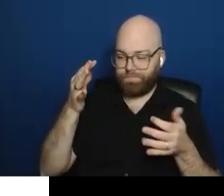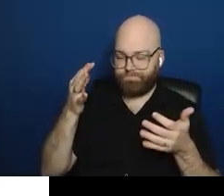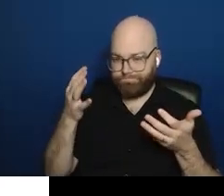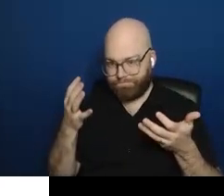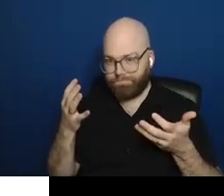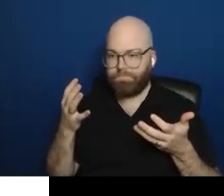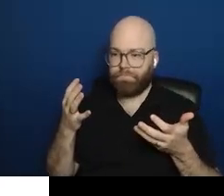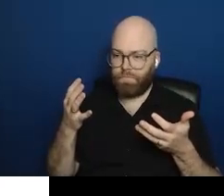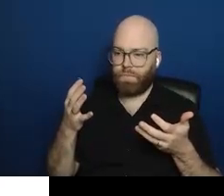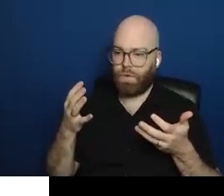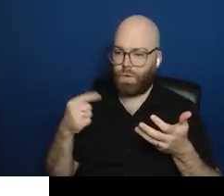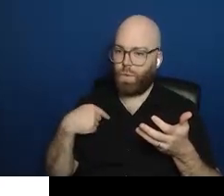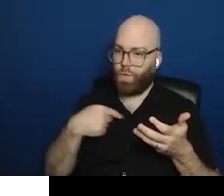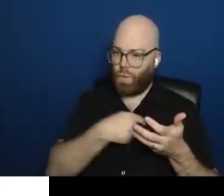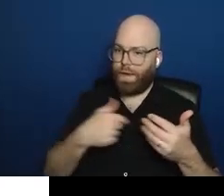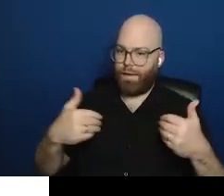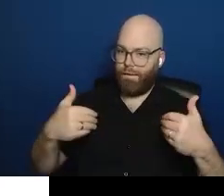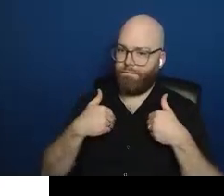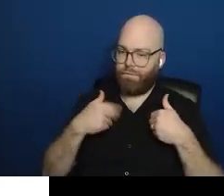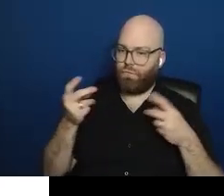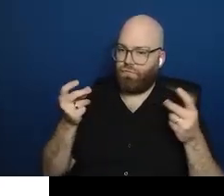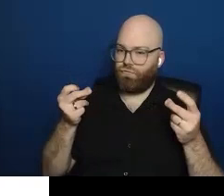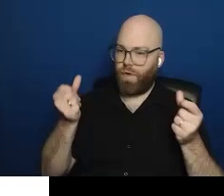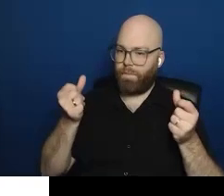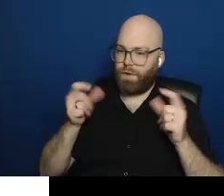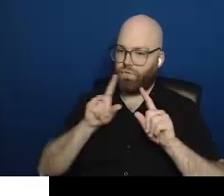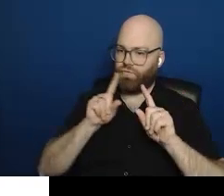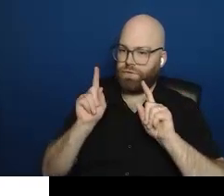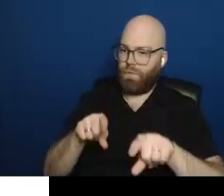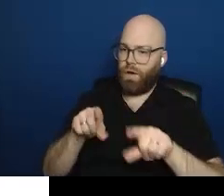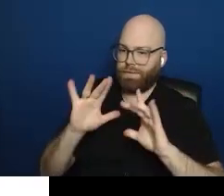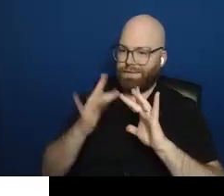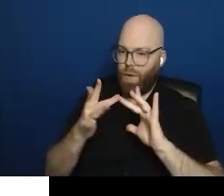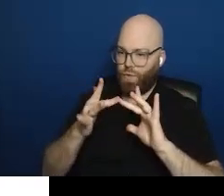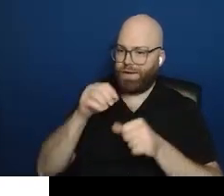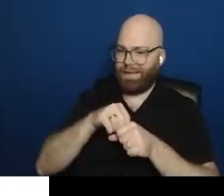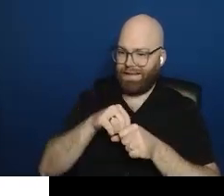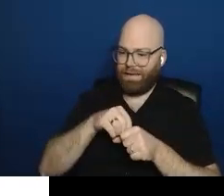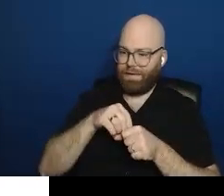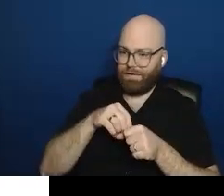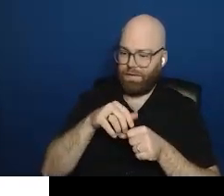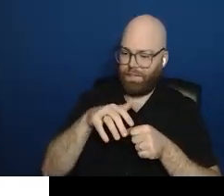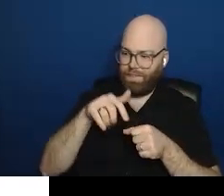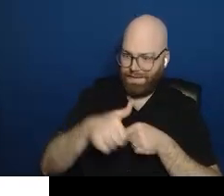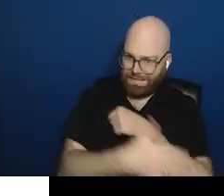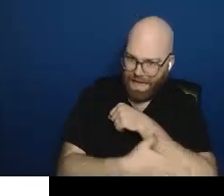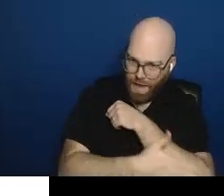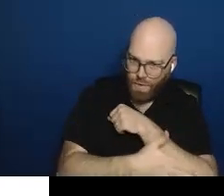response networks in our Kern County area and in the Fresno area. We're trying to share information.